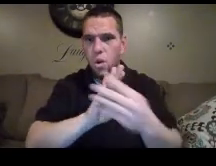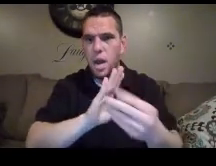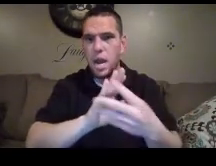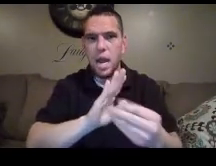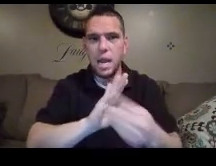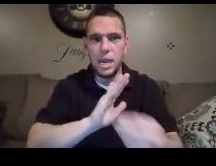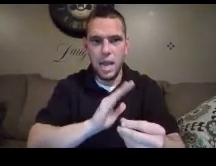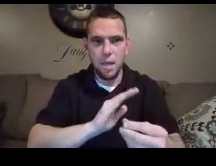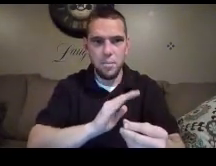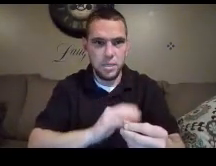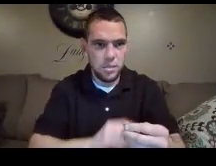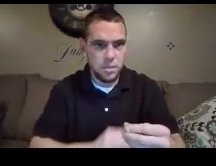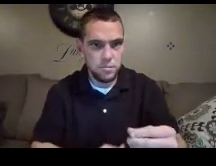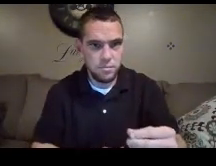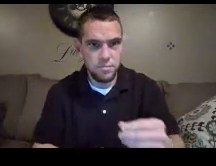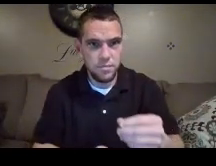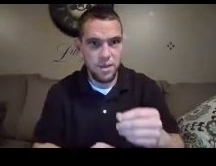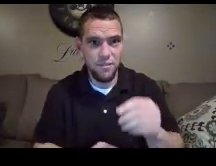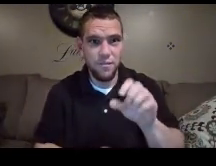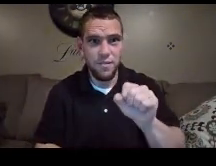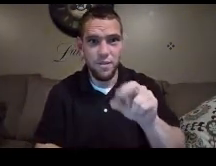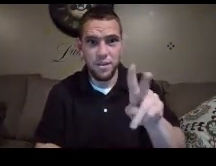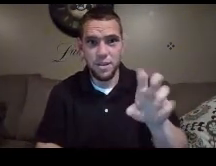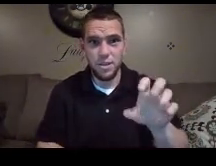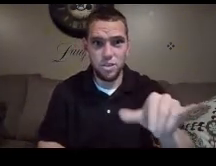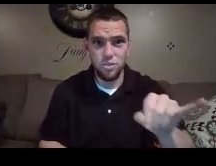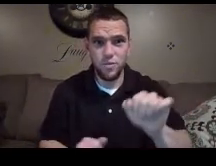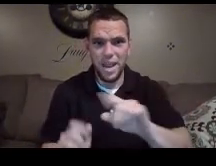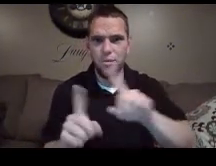document, please visit the Department of Labor research website. If the following warning dialog